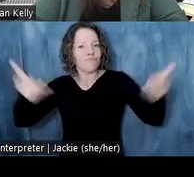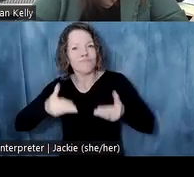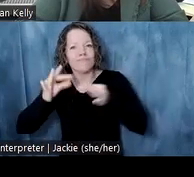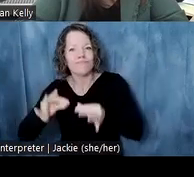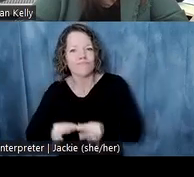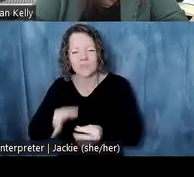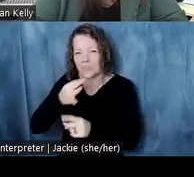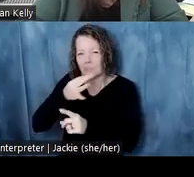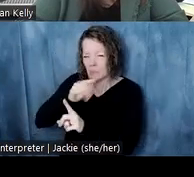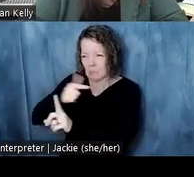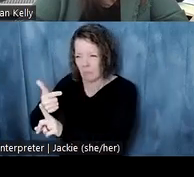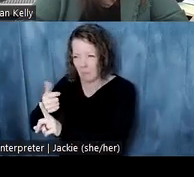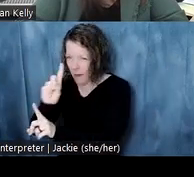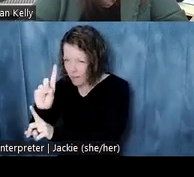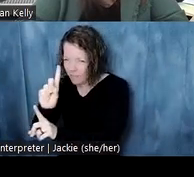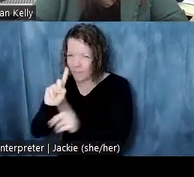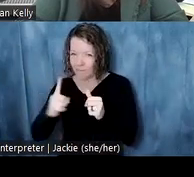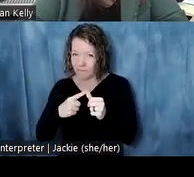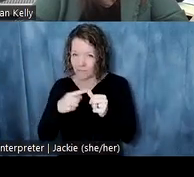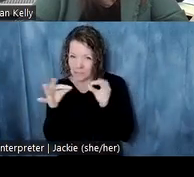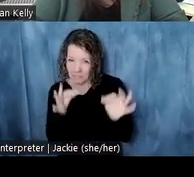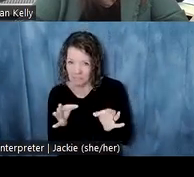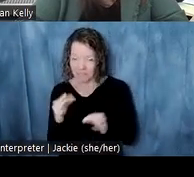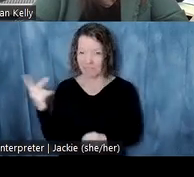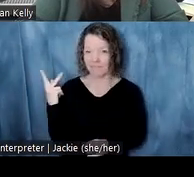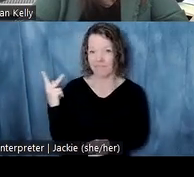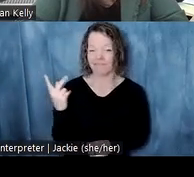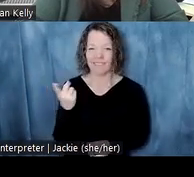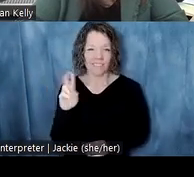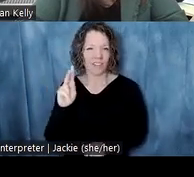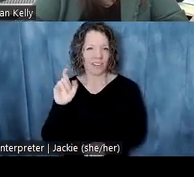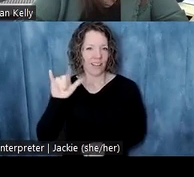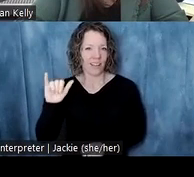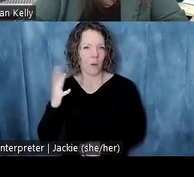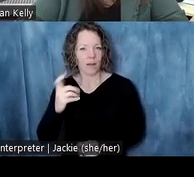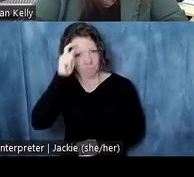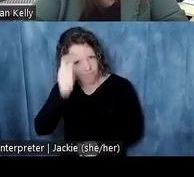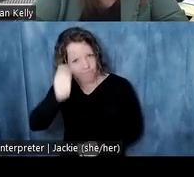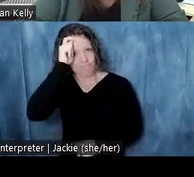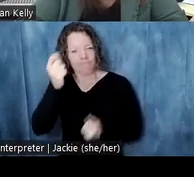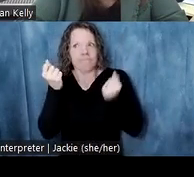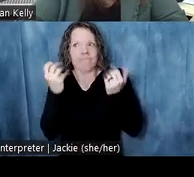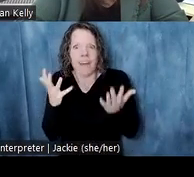remarks Dr. Kelly and I would thank to take a number of people who have been so important to